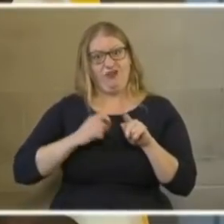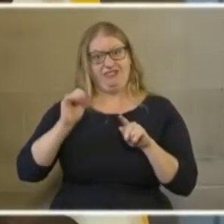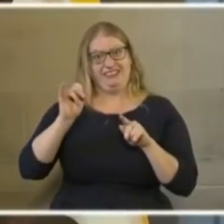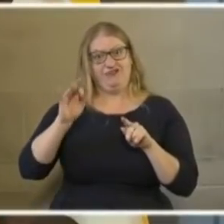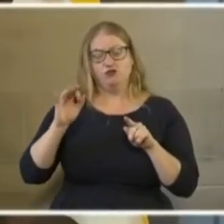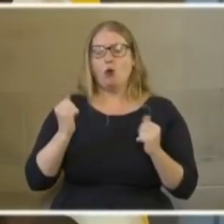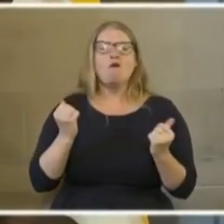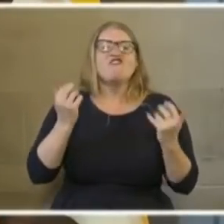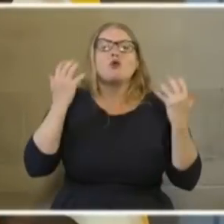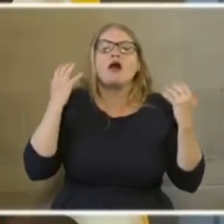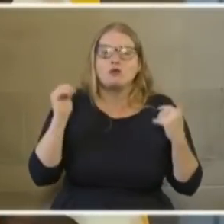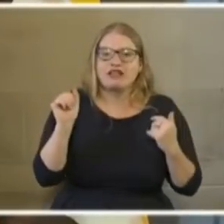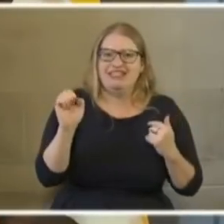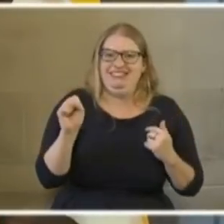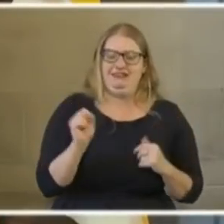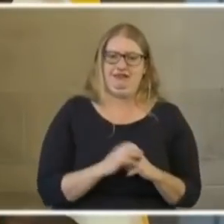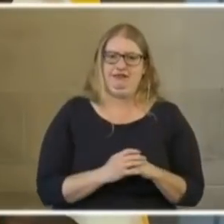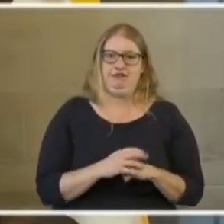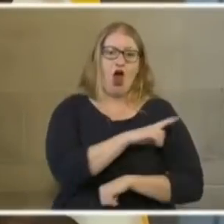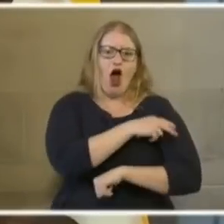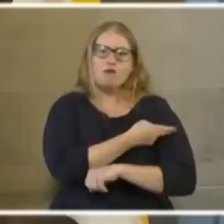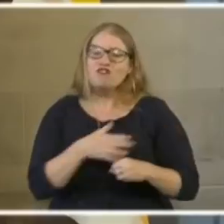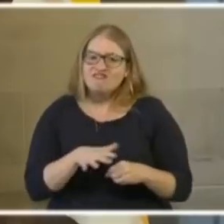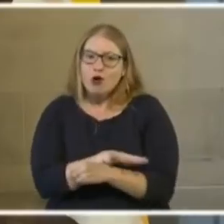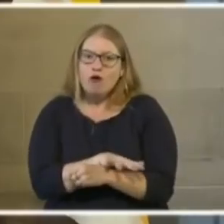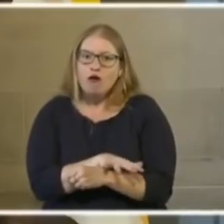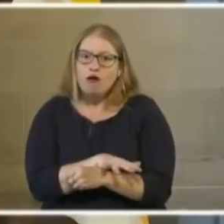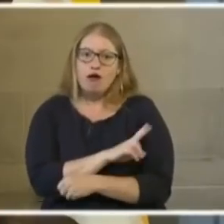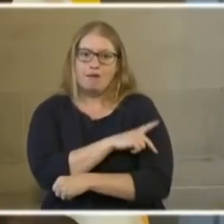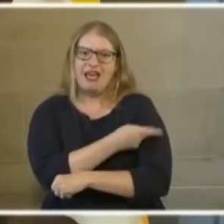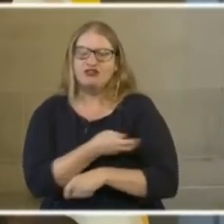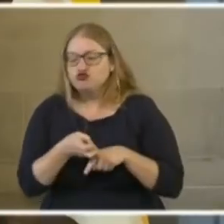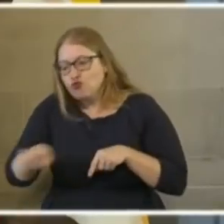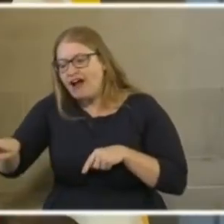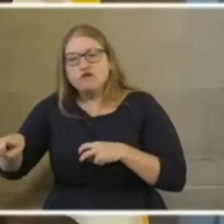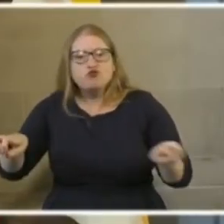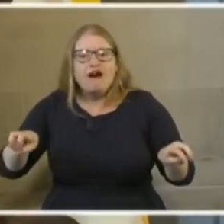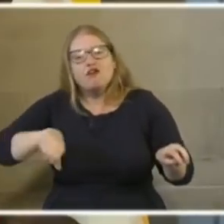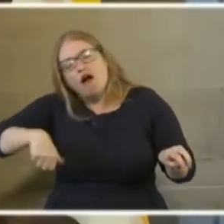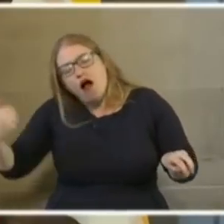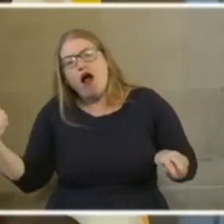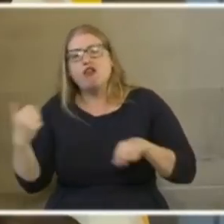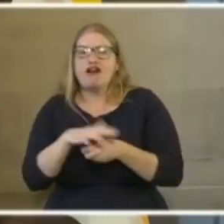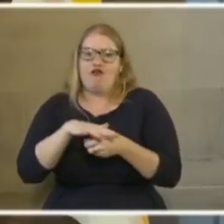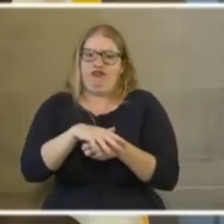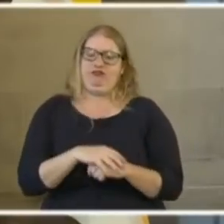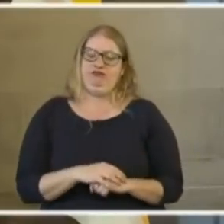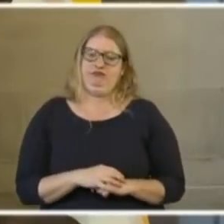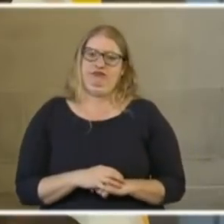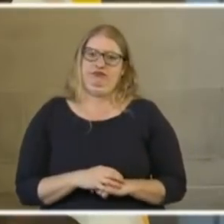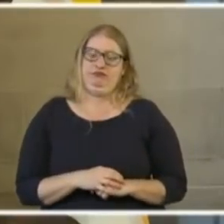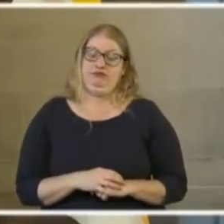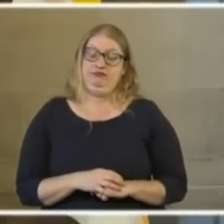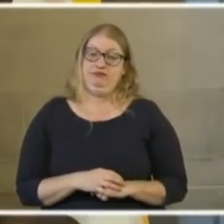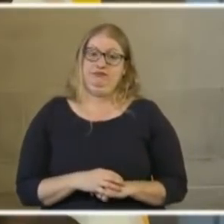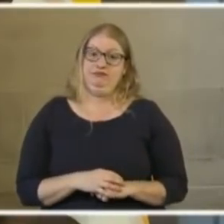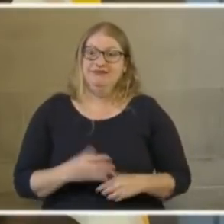BRIDGE. MARIN COUNTY IS ROLLING BACK SOME OF ITS REOPENING AND IMPERIAL COUNTY TO THE SOUTH IS OVERWHELMED WITH CASES.